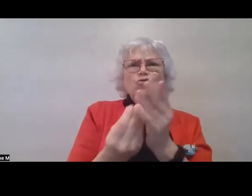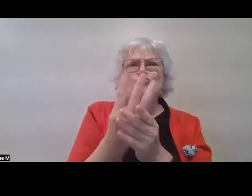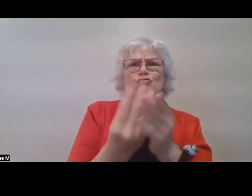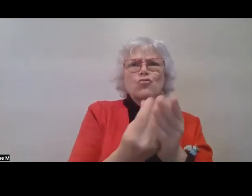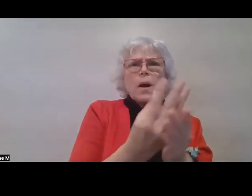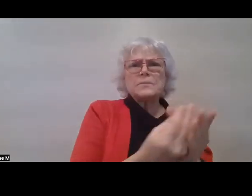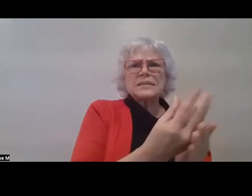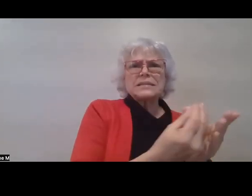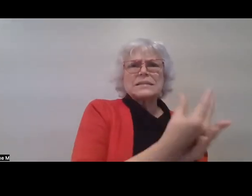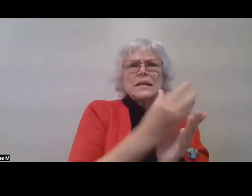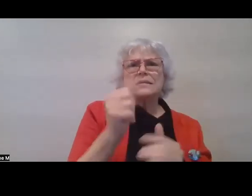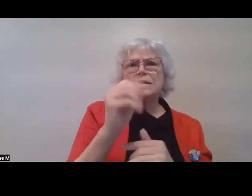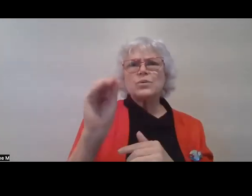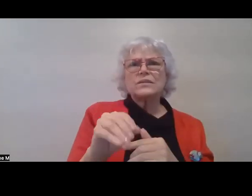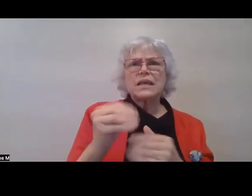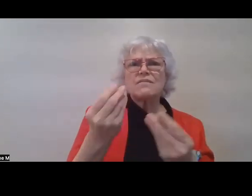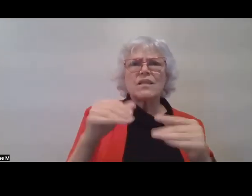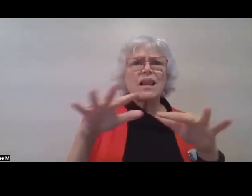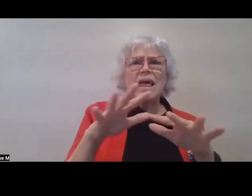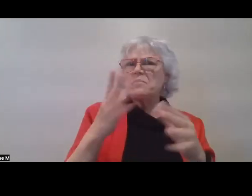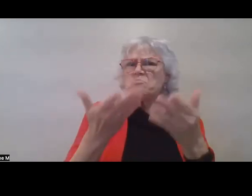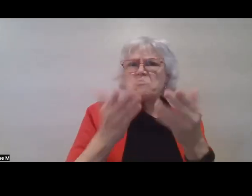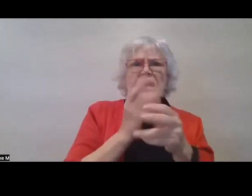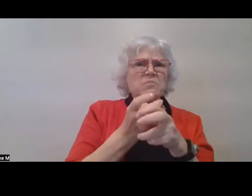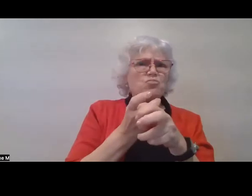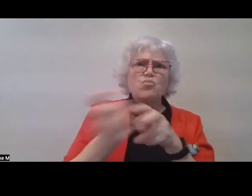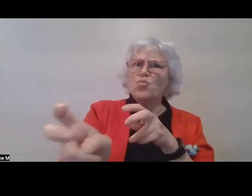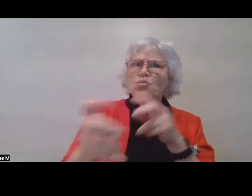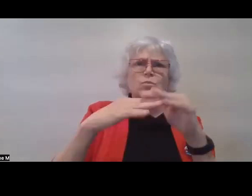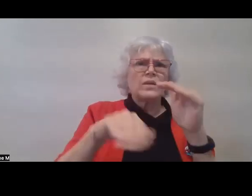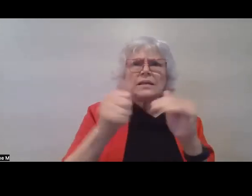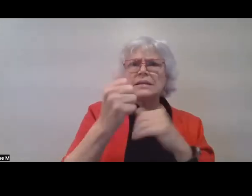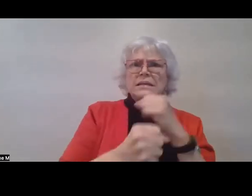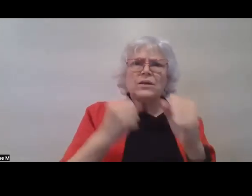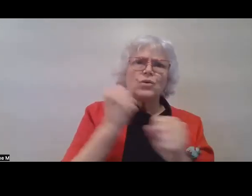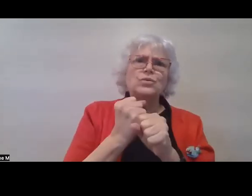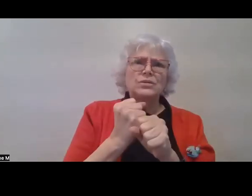that 10% of the land will be ruined in the next 10 years. So, there are plenty of